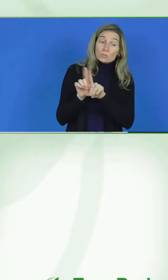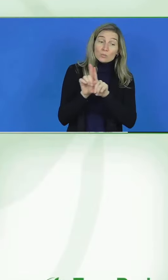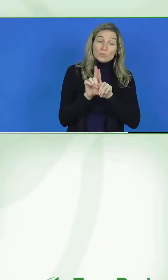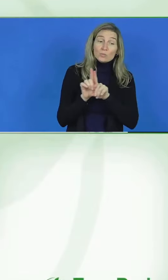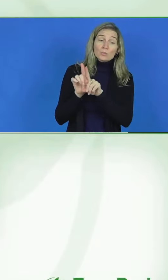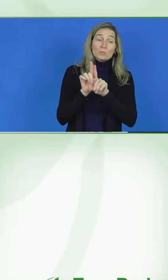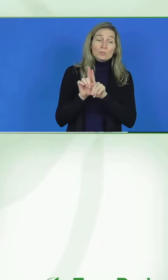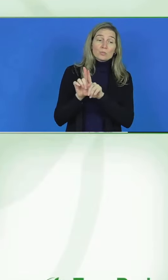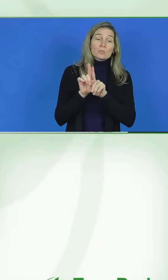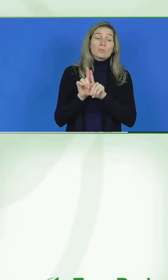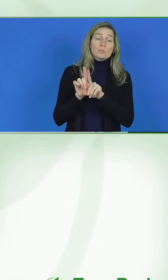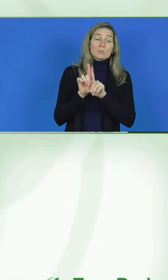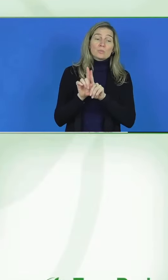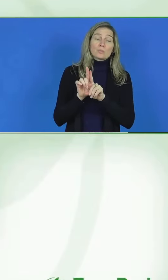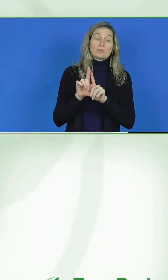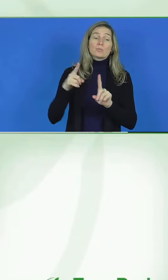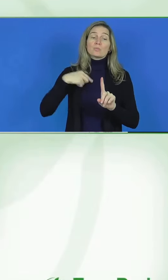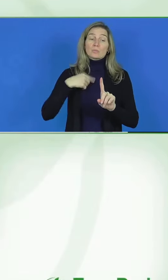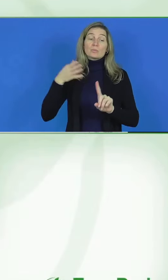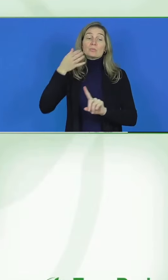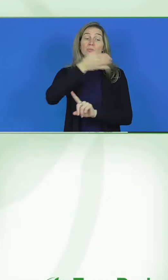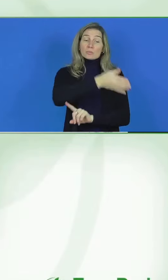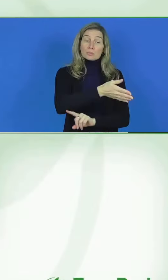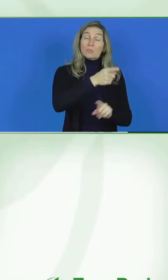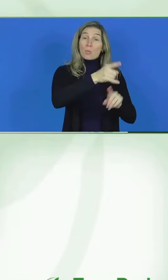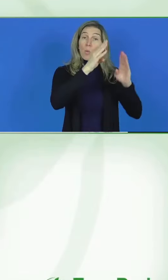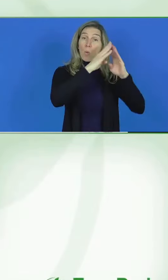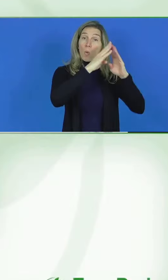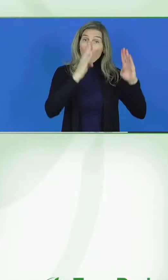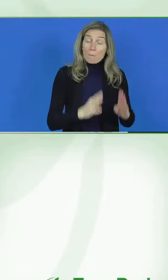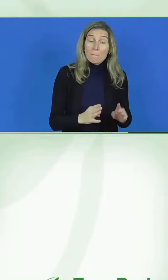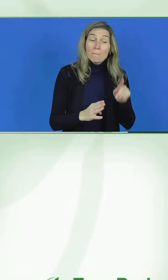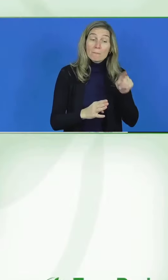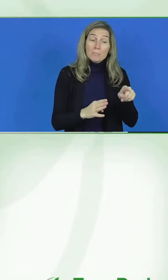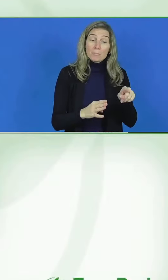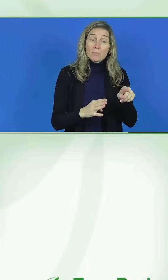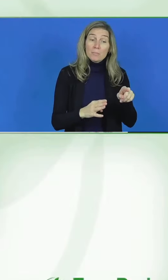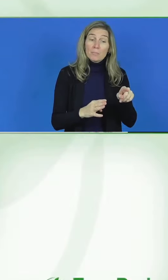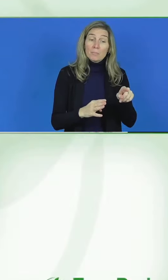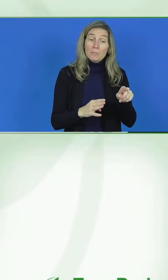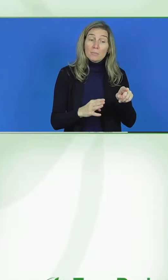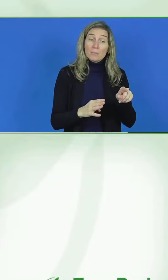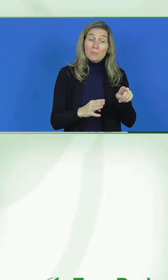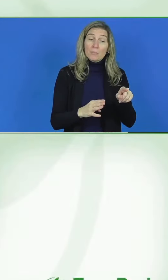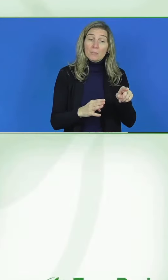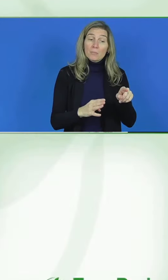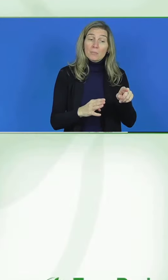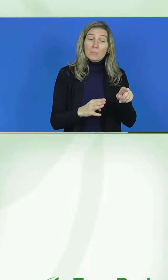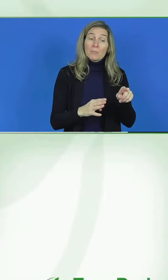And because I had been fairly well schooled in independent living and